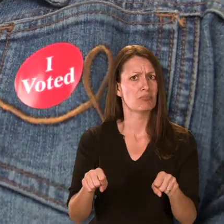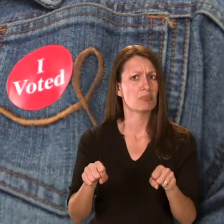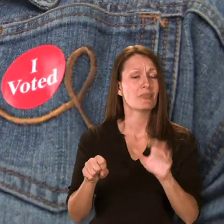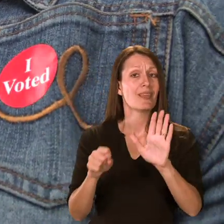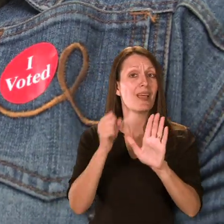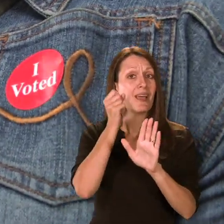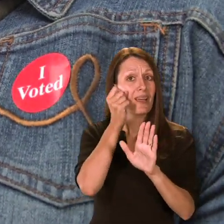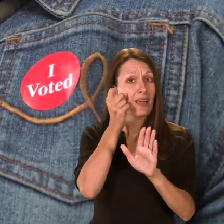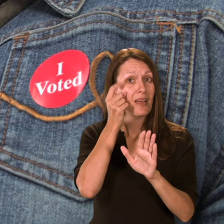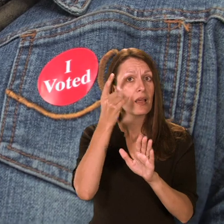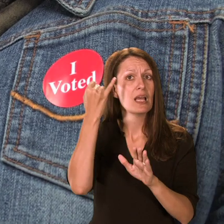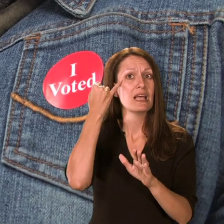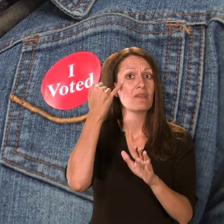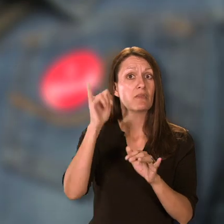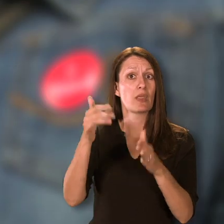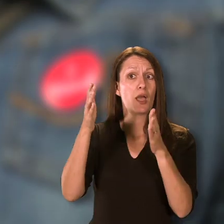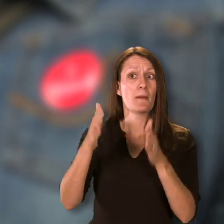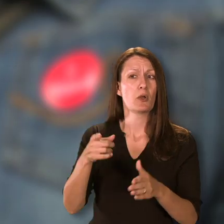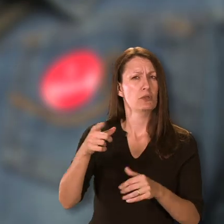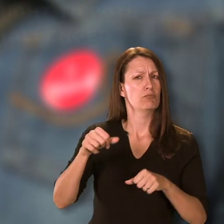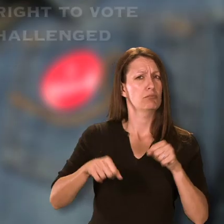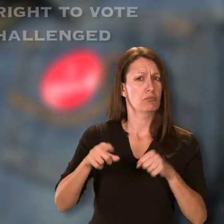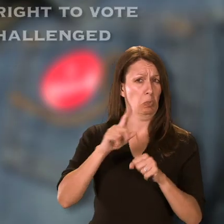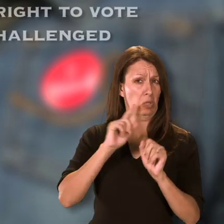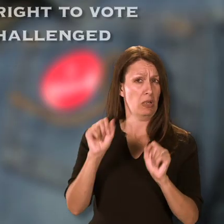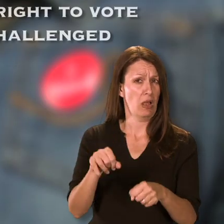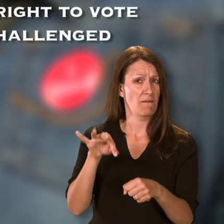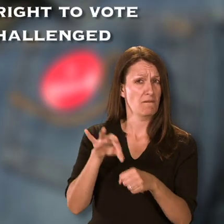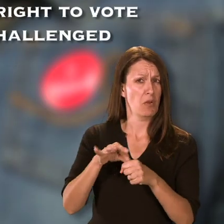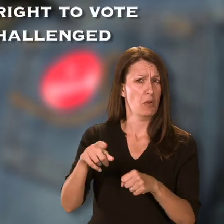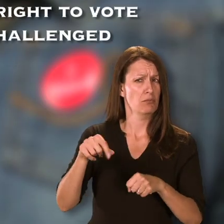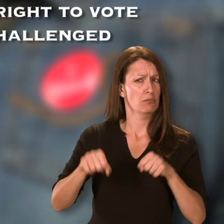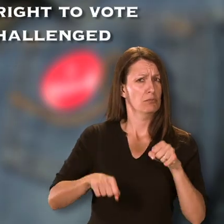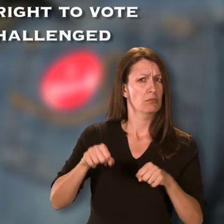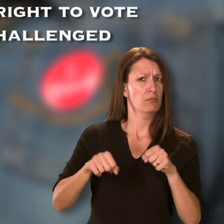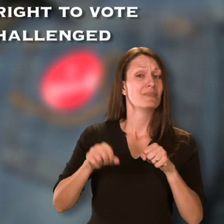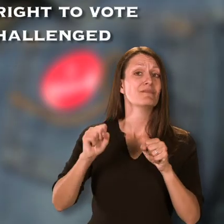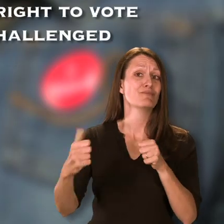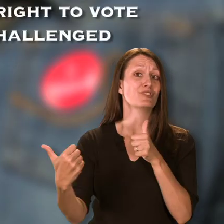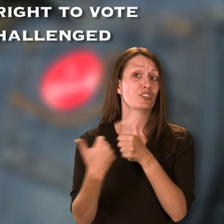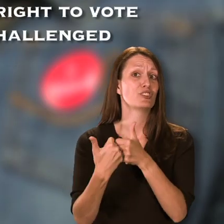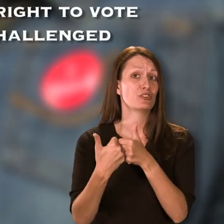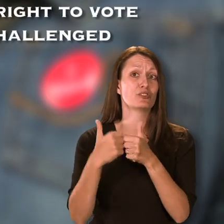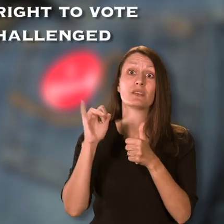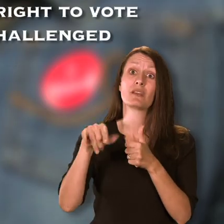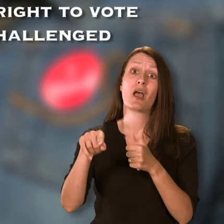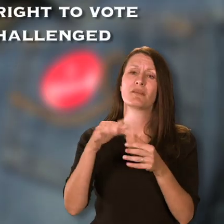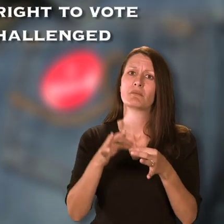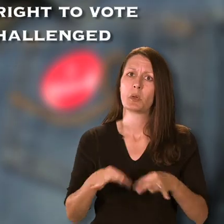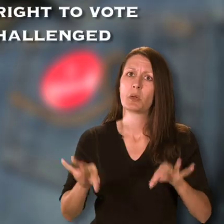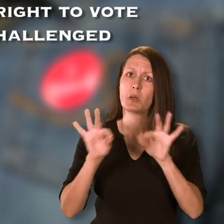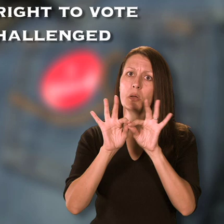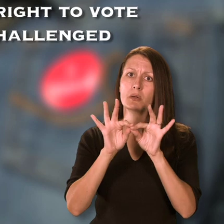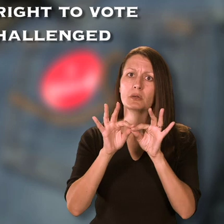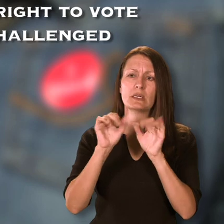However, a person's eligibility to vote can be challenged.